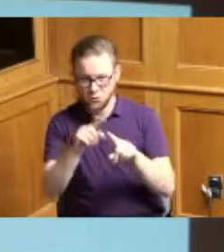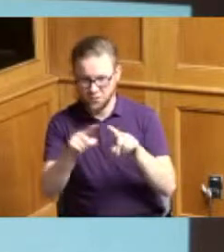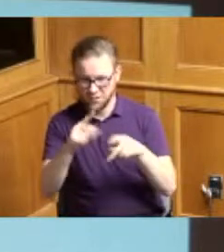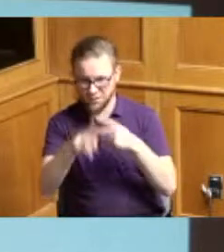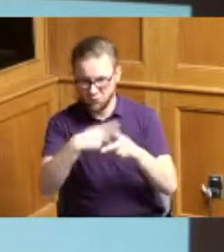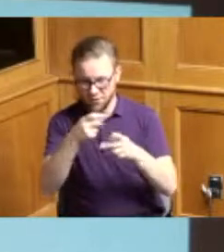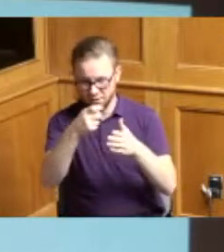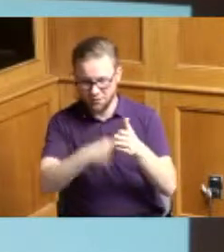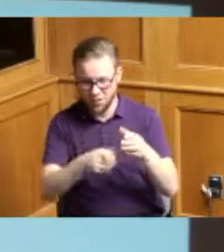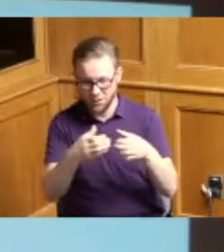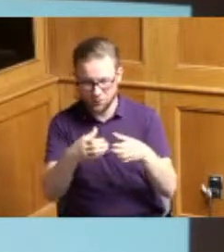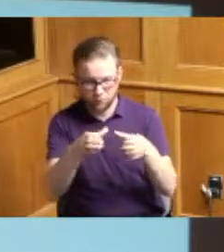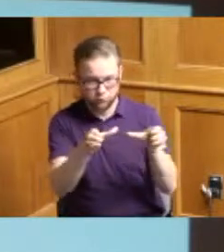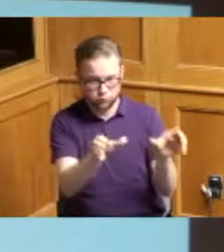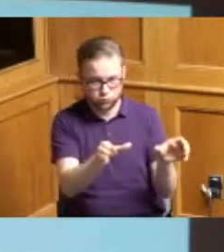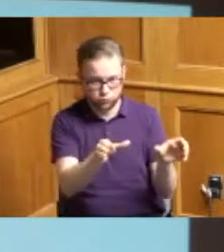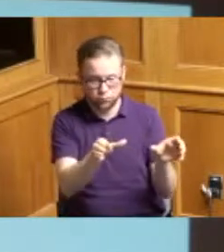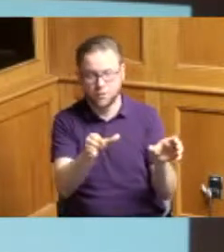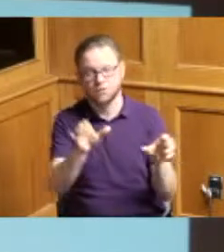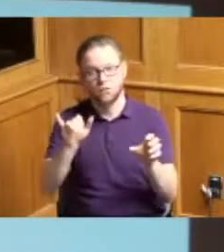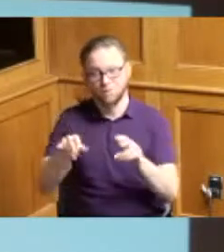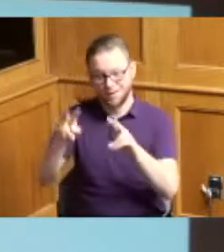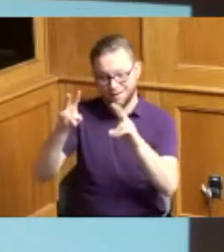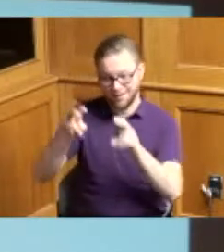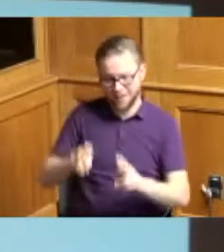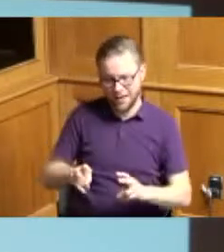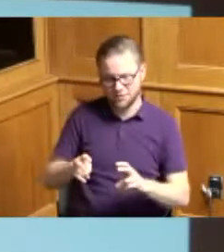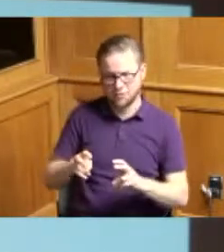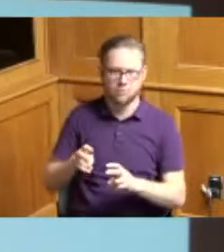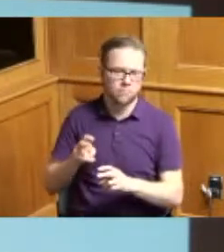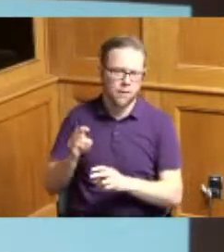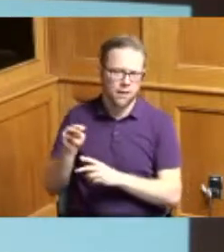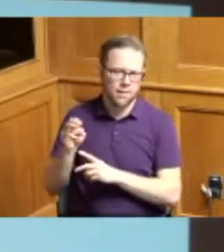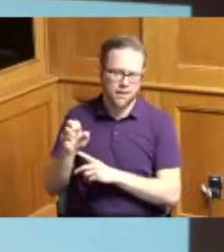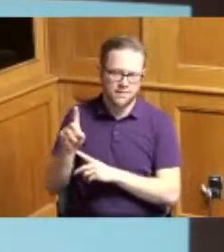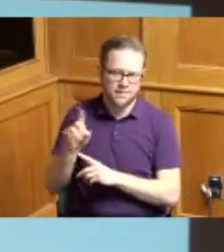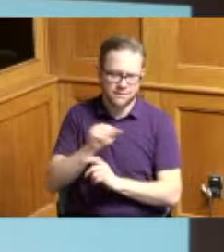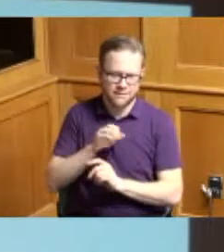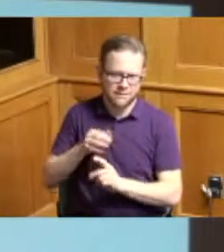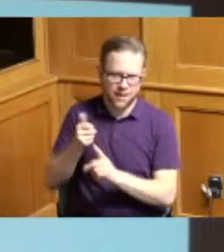is a as an analysis that we did internally at MSD to try to identify specifically water